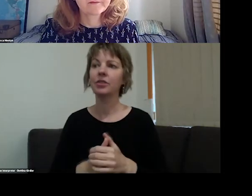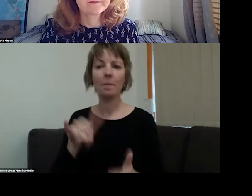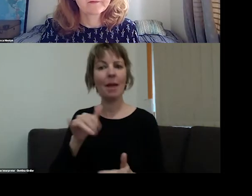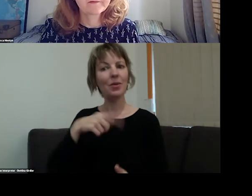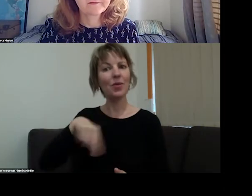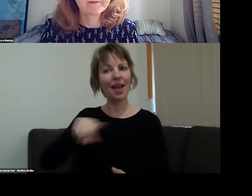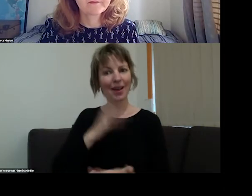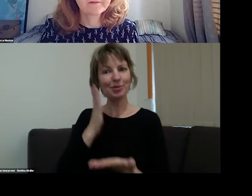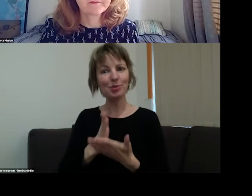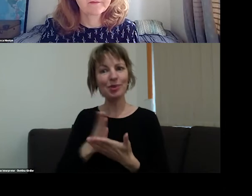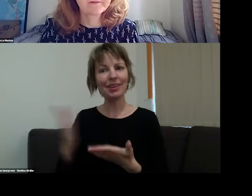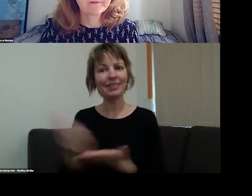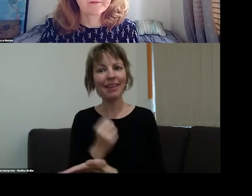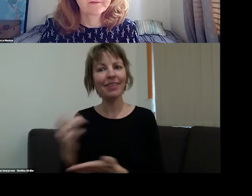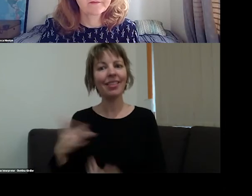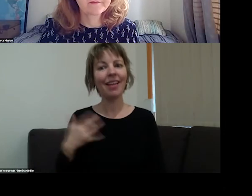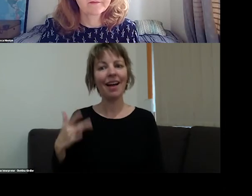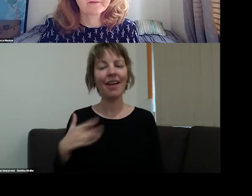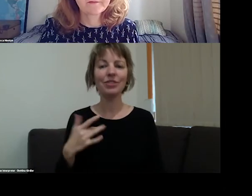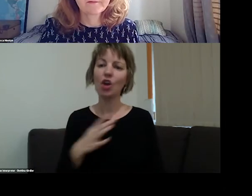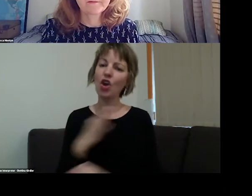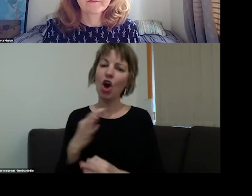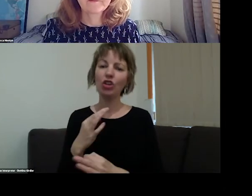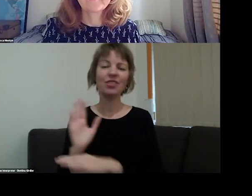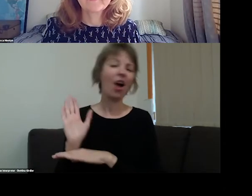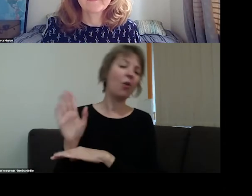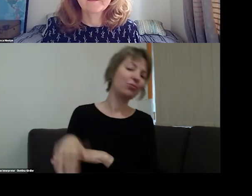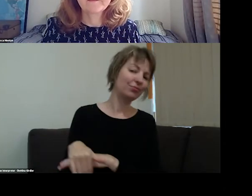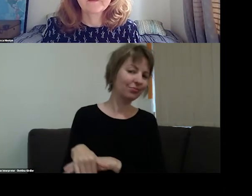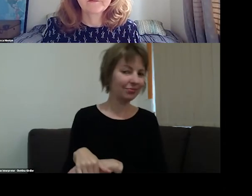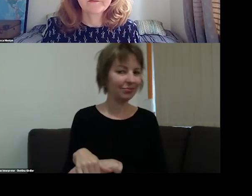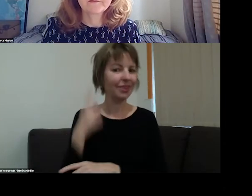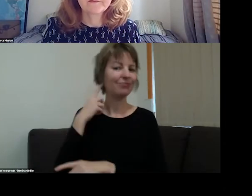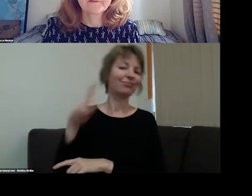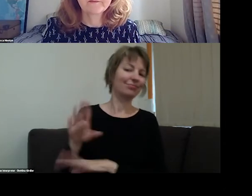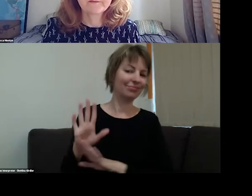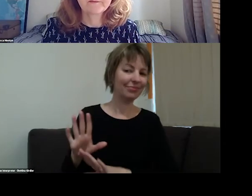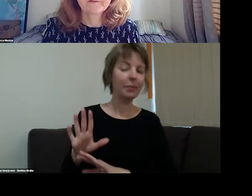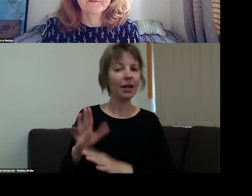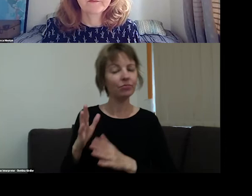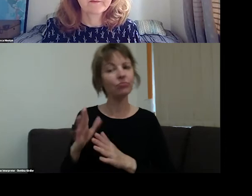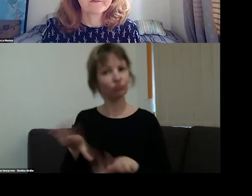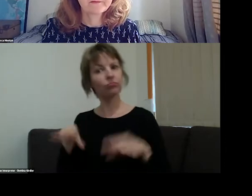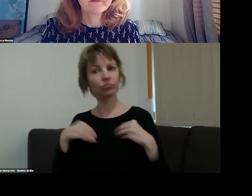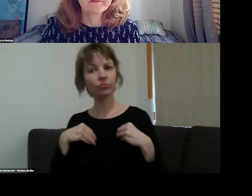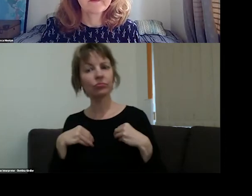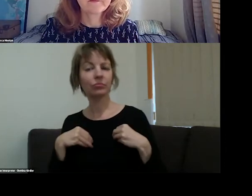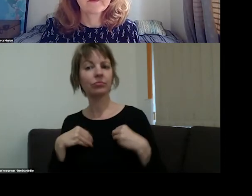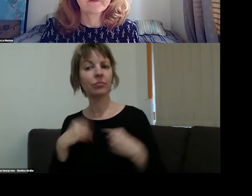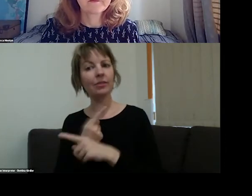So I think it's important to not downplay our value and to actually talk about it a bit more.